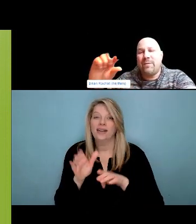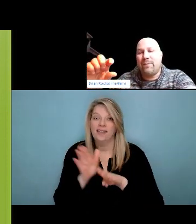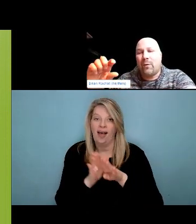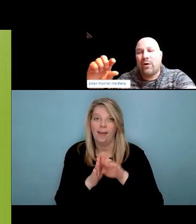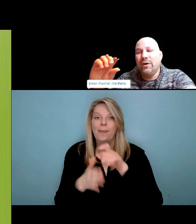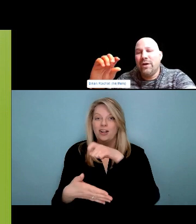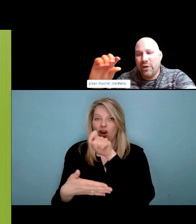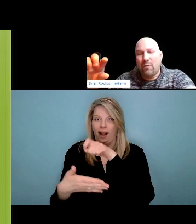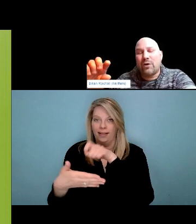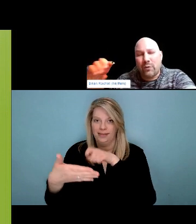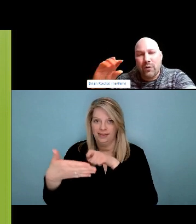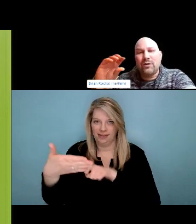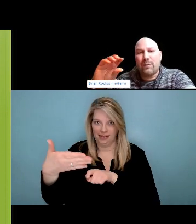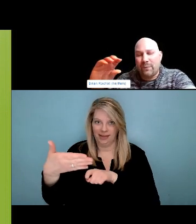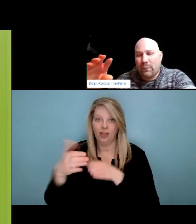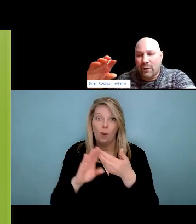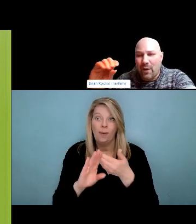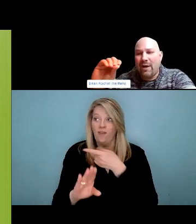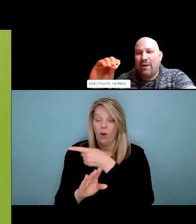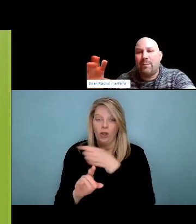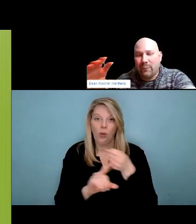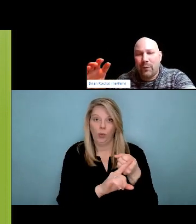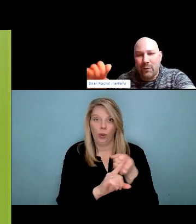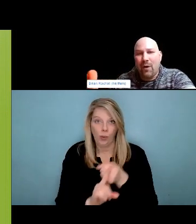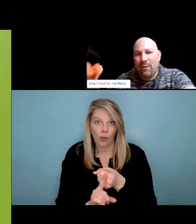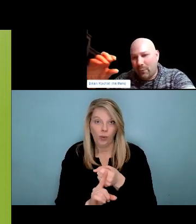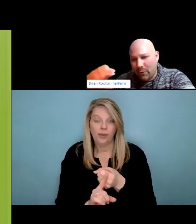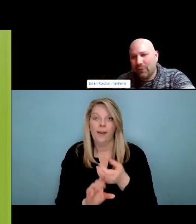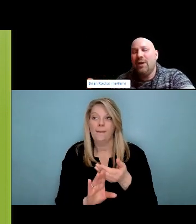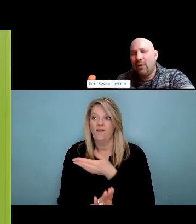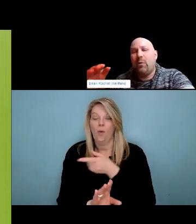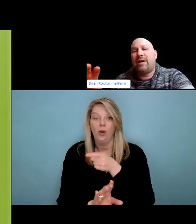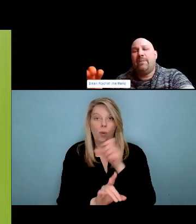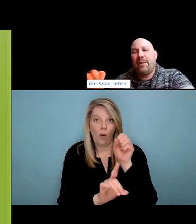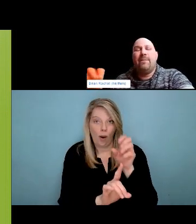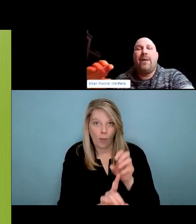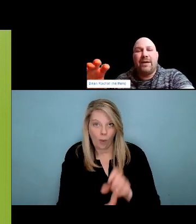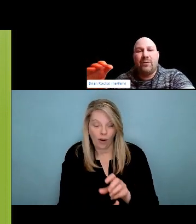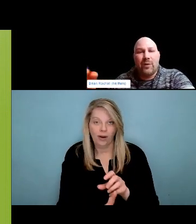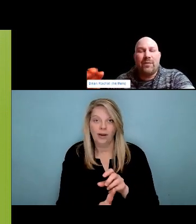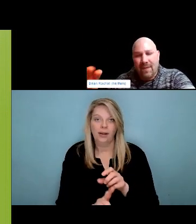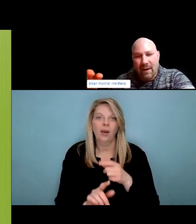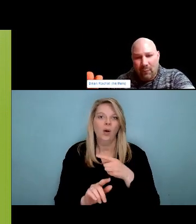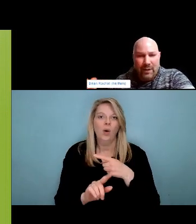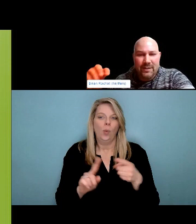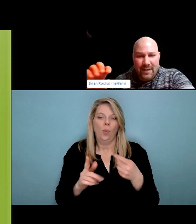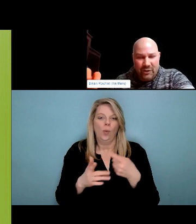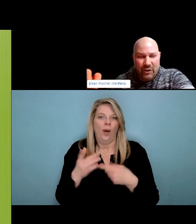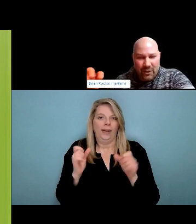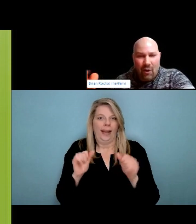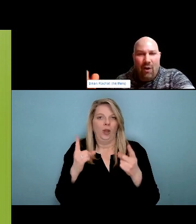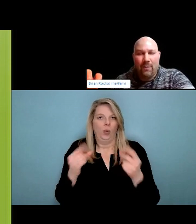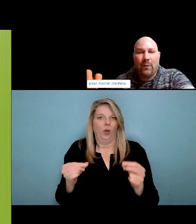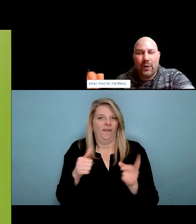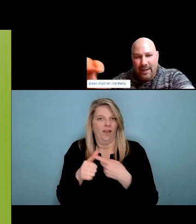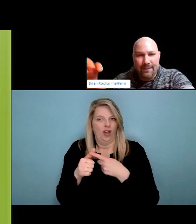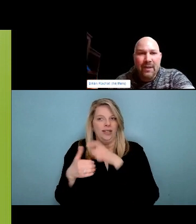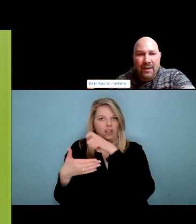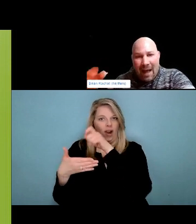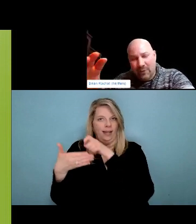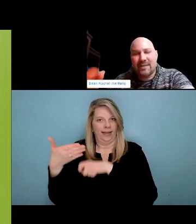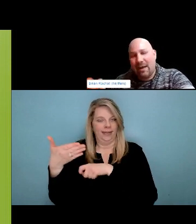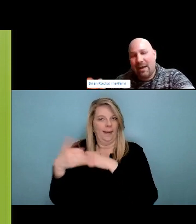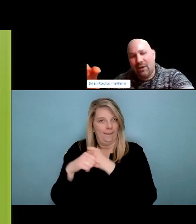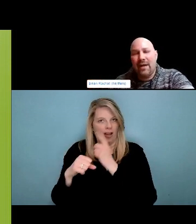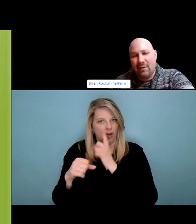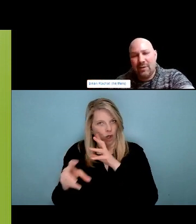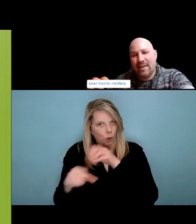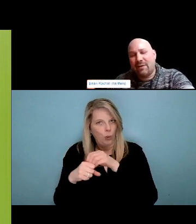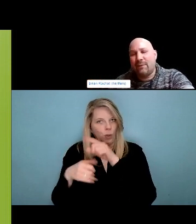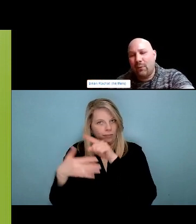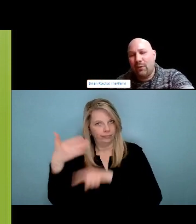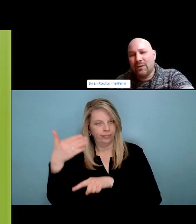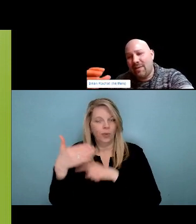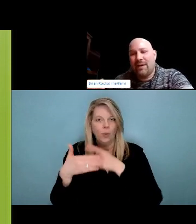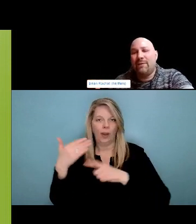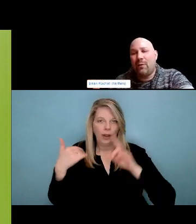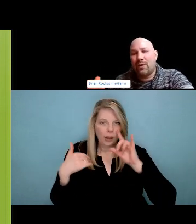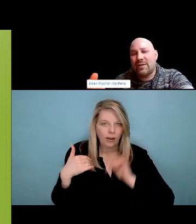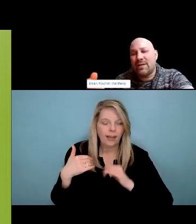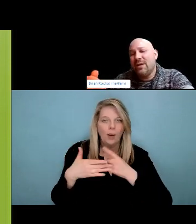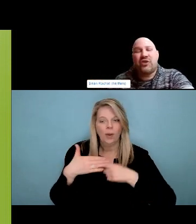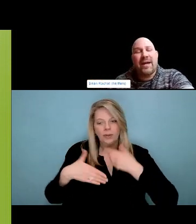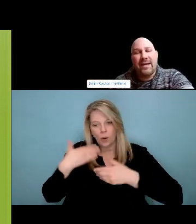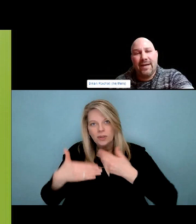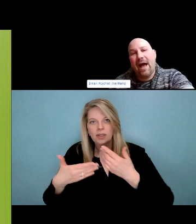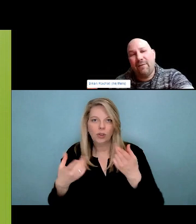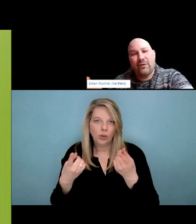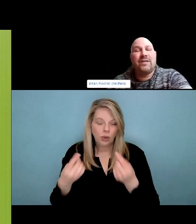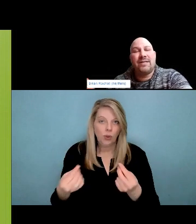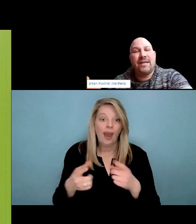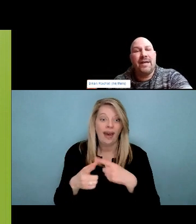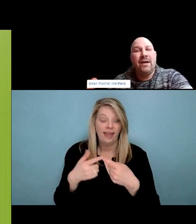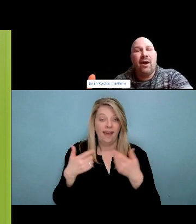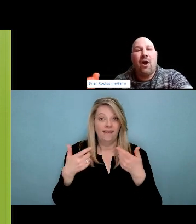I can name them all off the top of my head, but we do want to recognize that there are